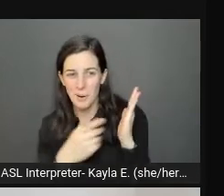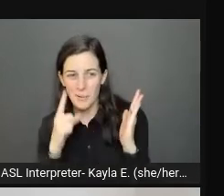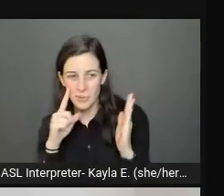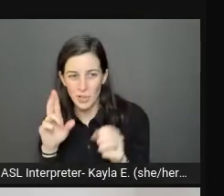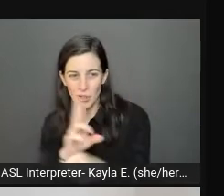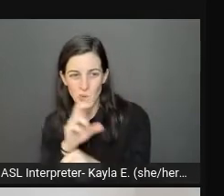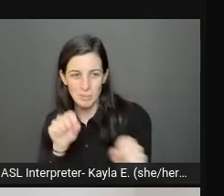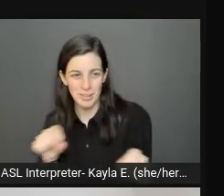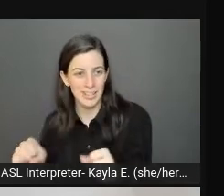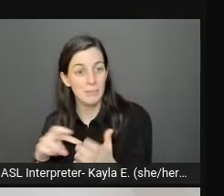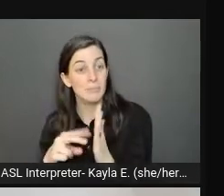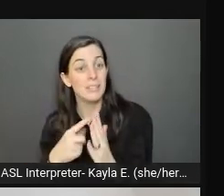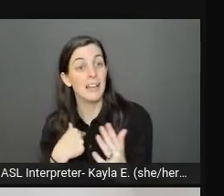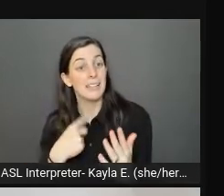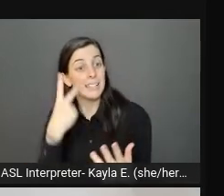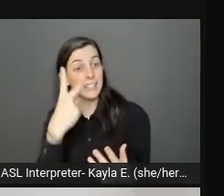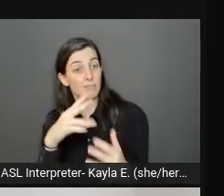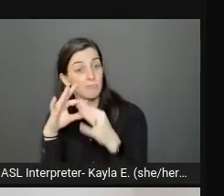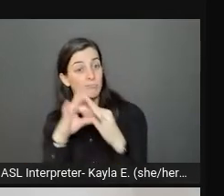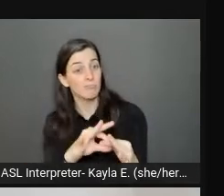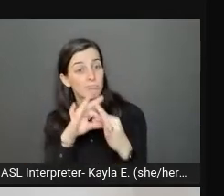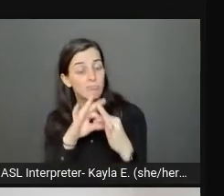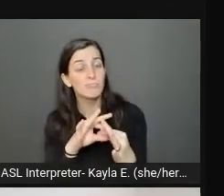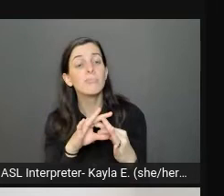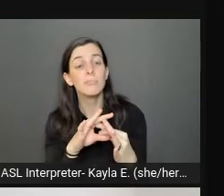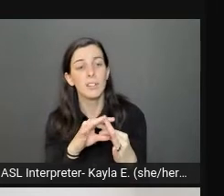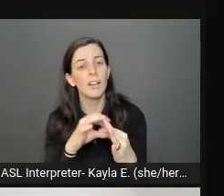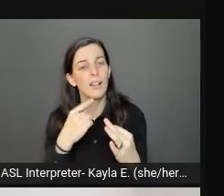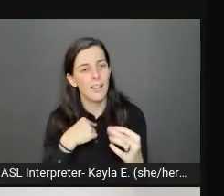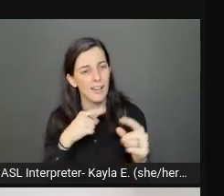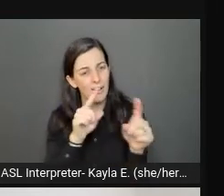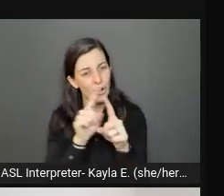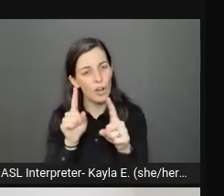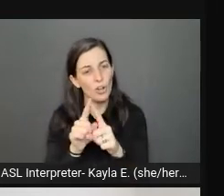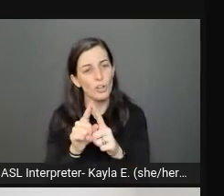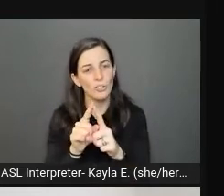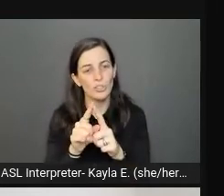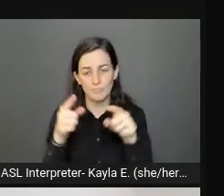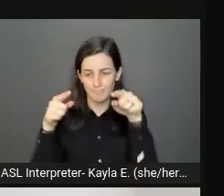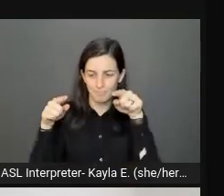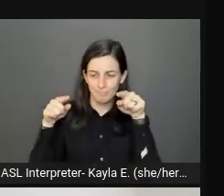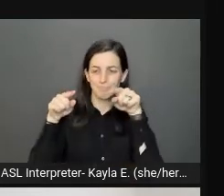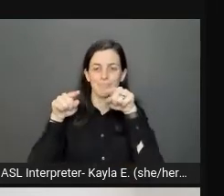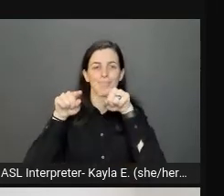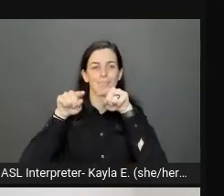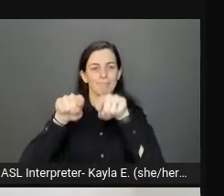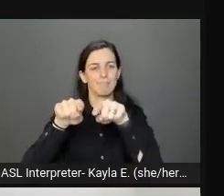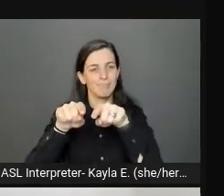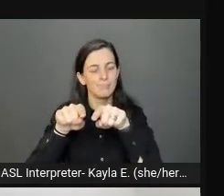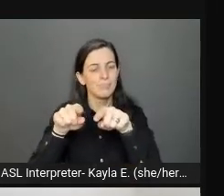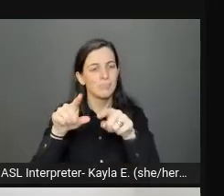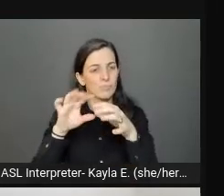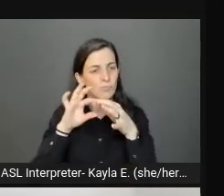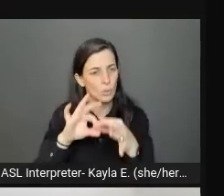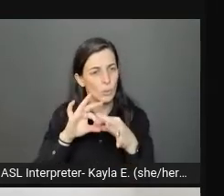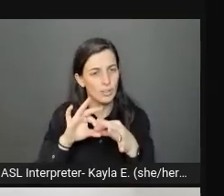Therefore, I see a correlation, and I work alongside the correlation between the two. I don't separate them.